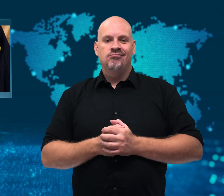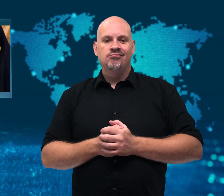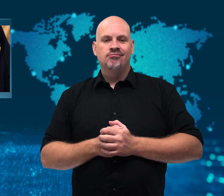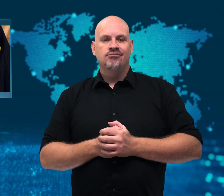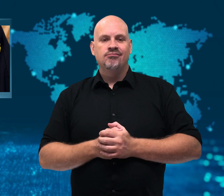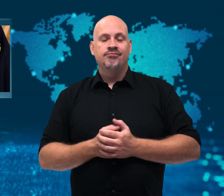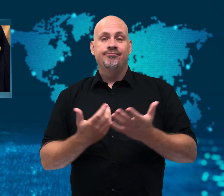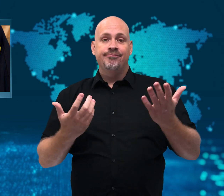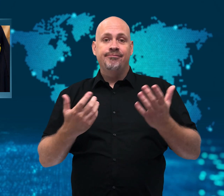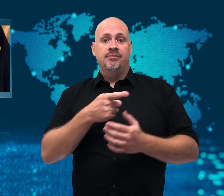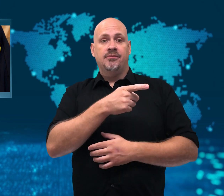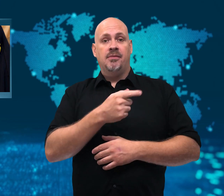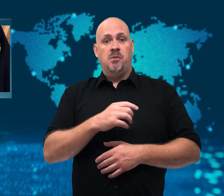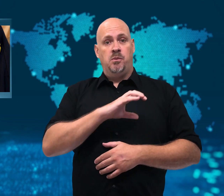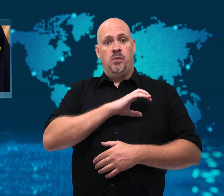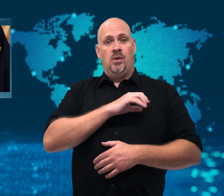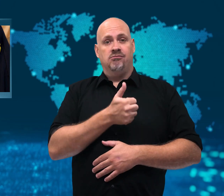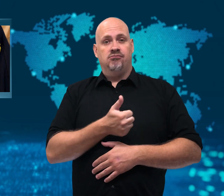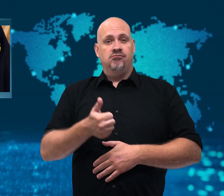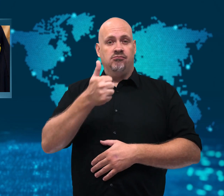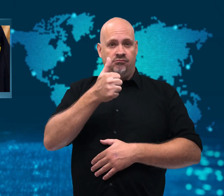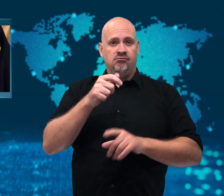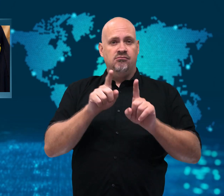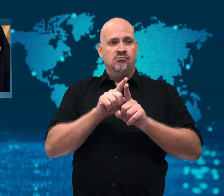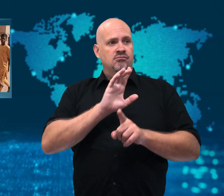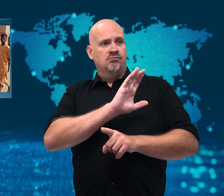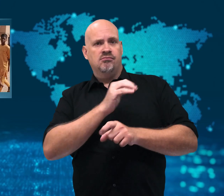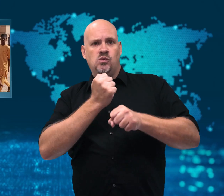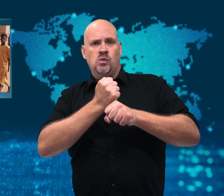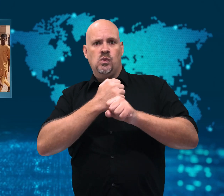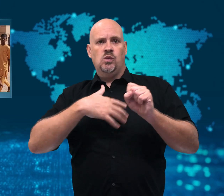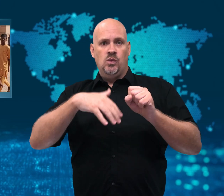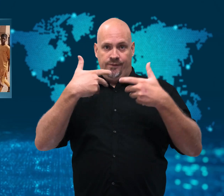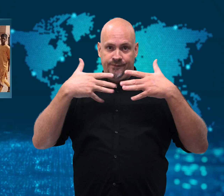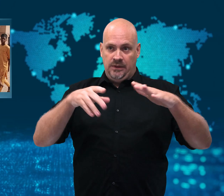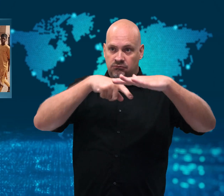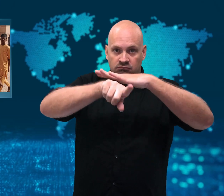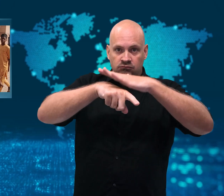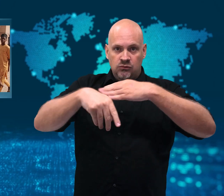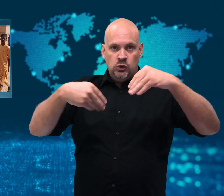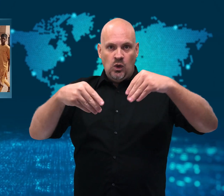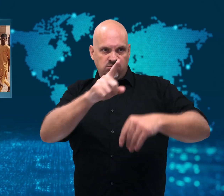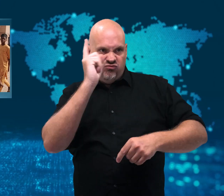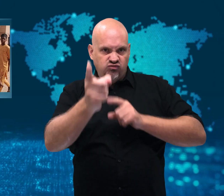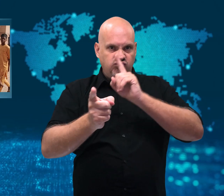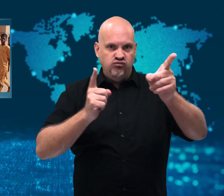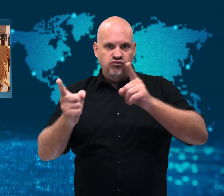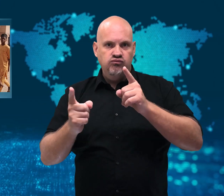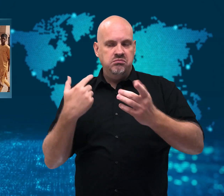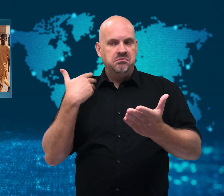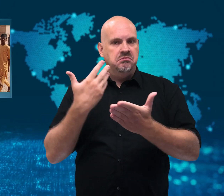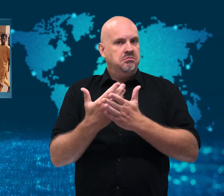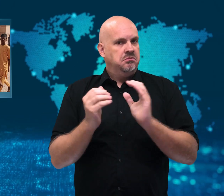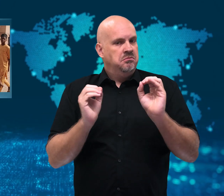the Chief and his officers have not gone from shop to shop to